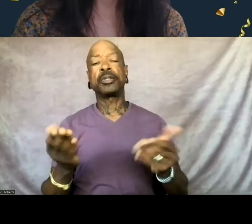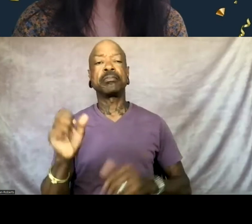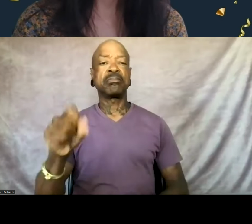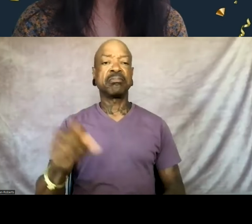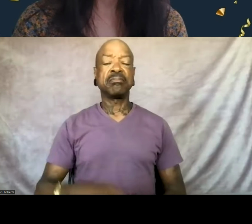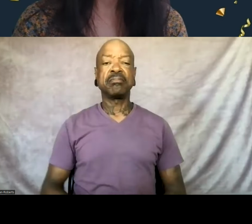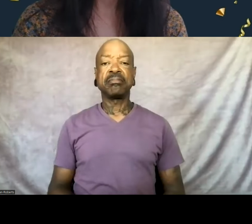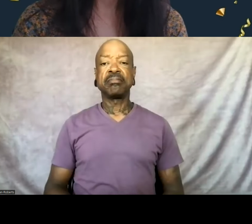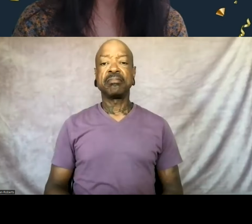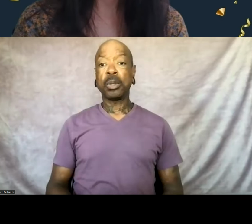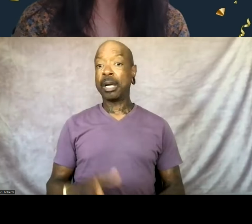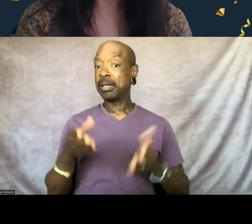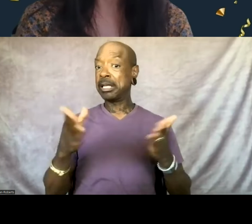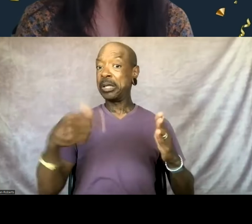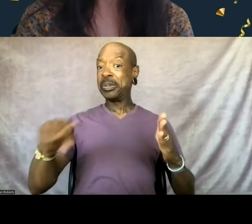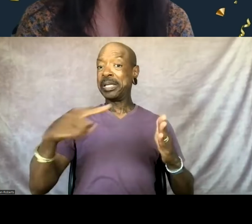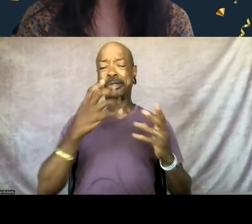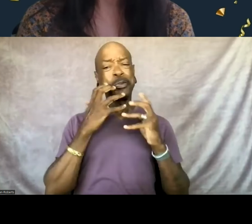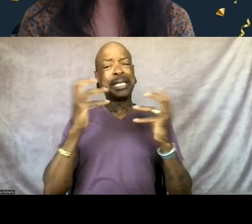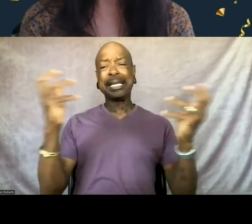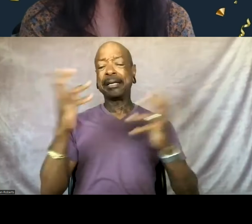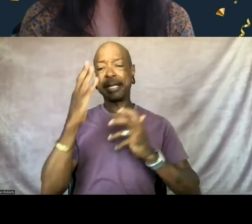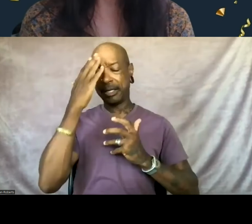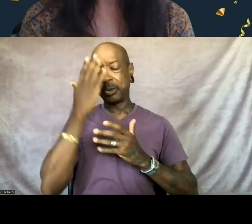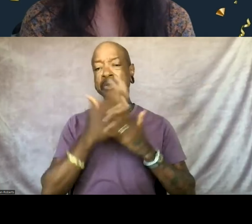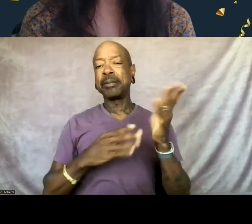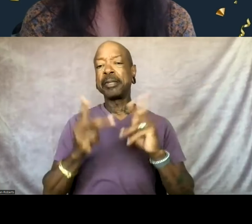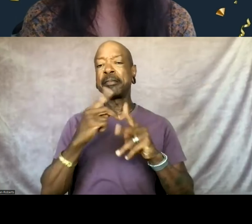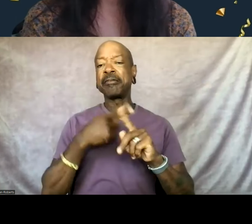alliance of retired Americans.